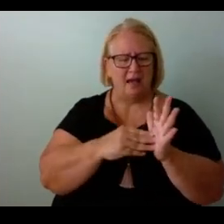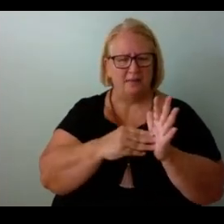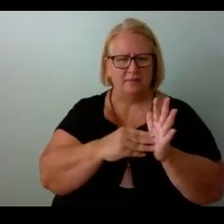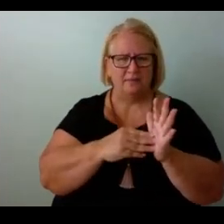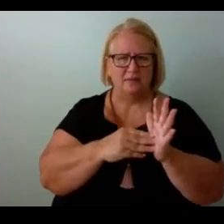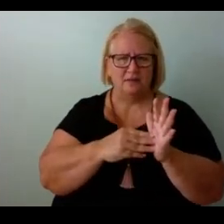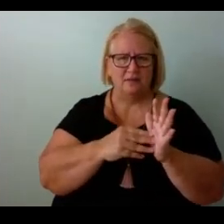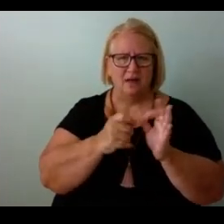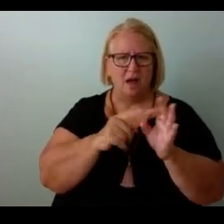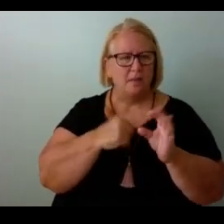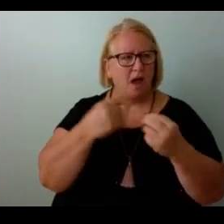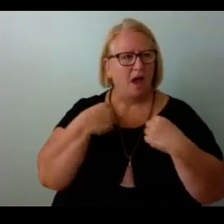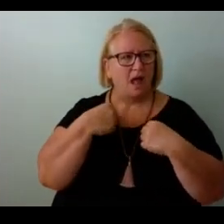in credit applications.